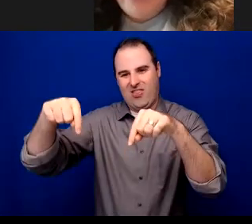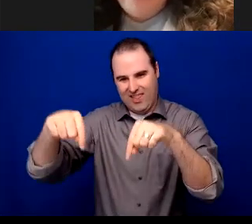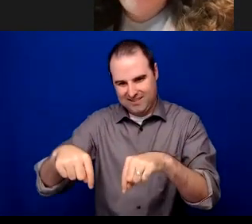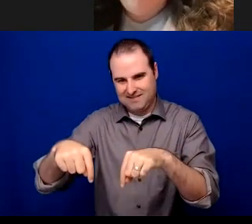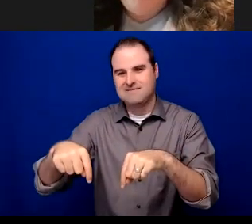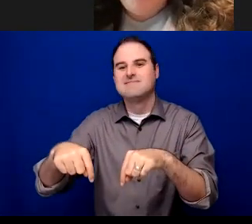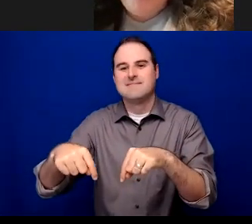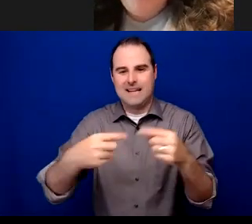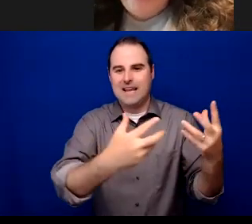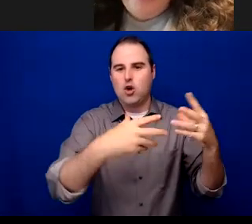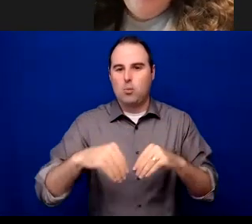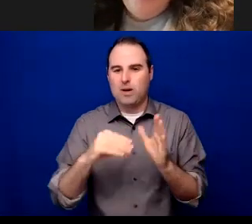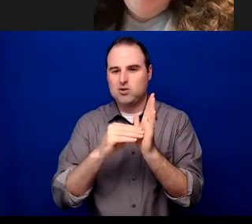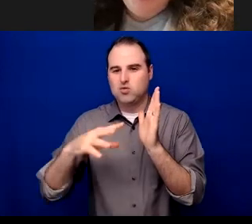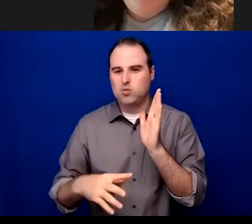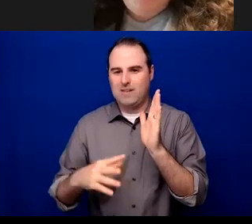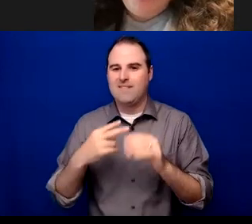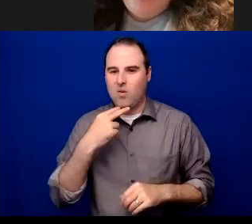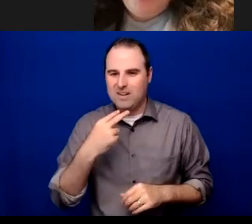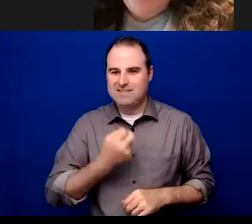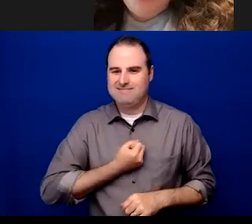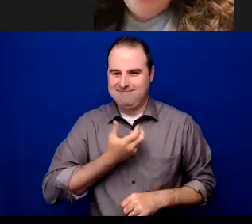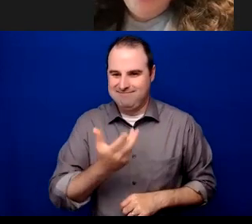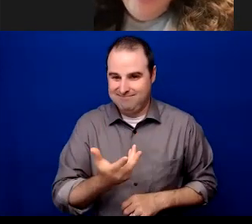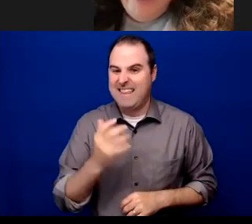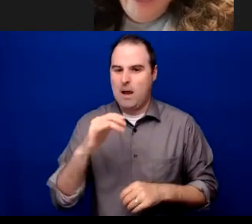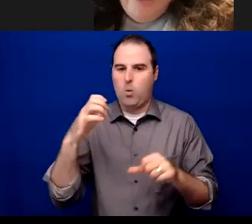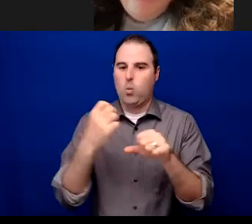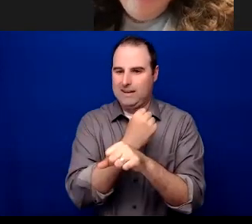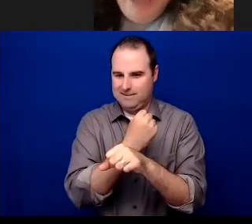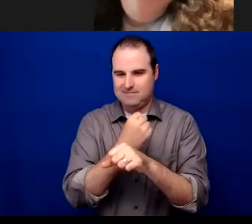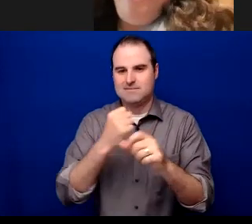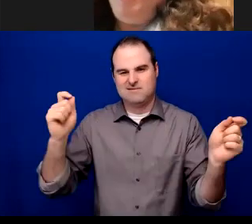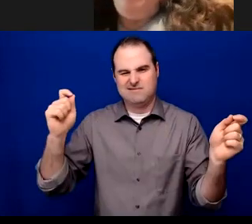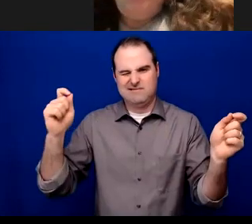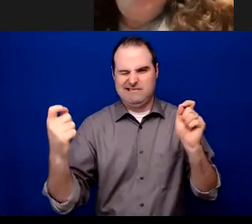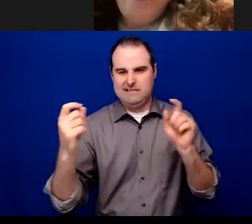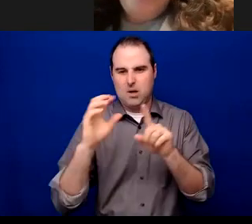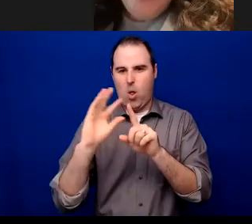I think that would be a win of shifting our culture. Yeah, so I've just gone on the record